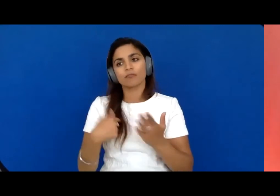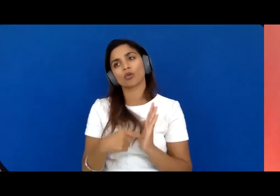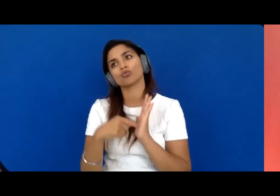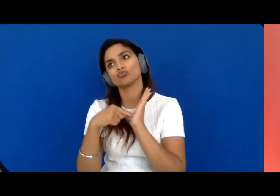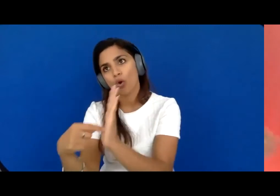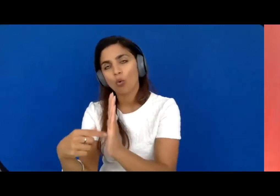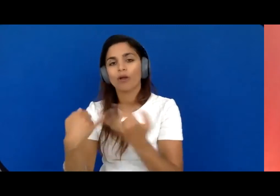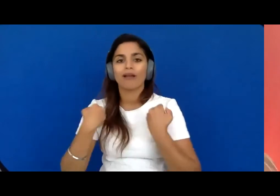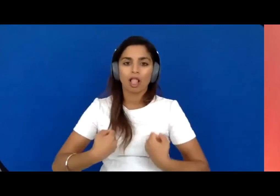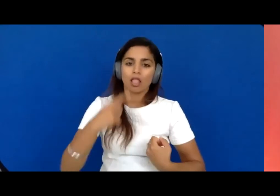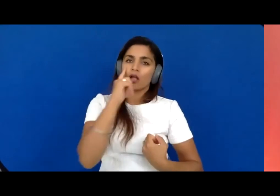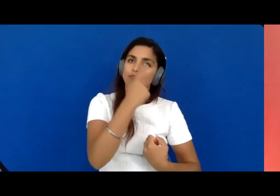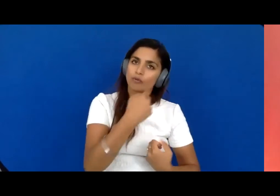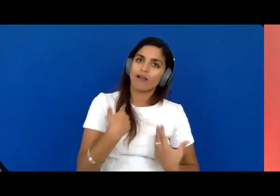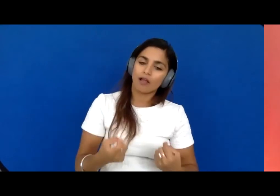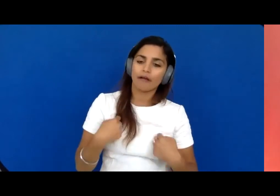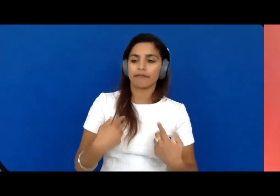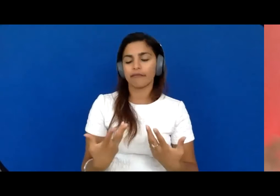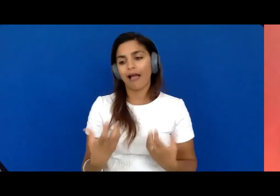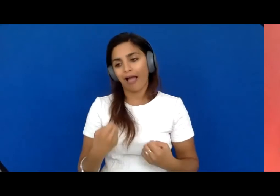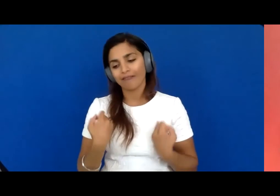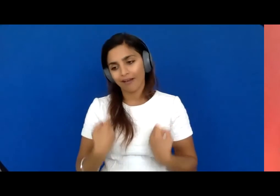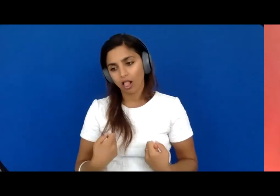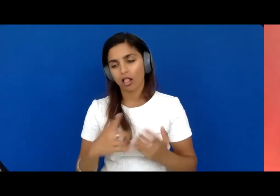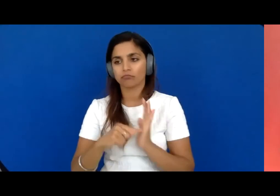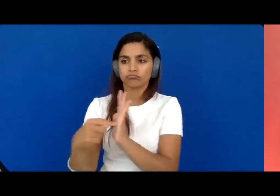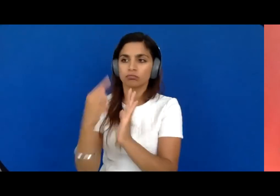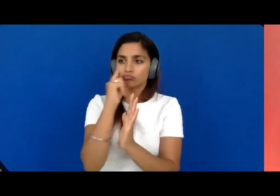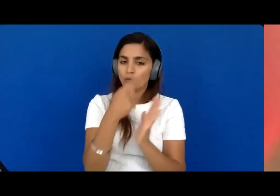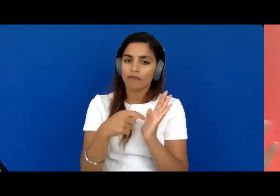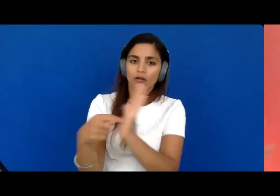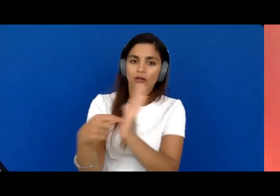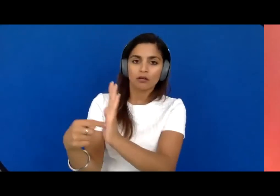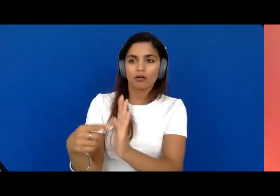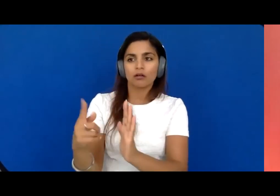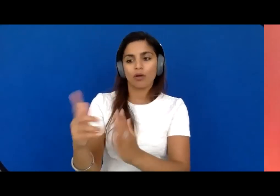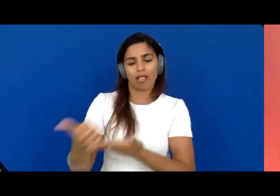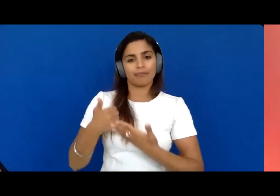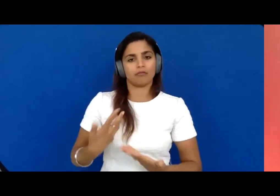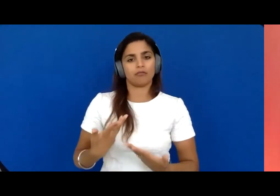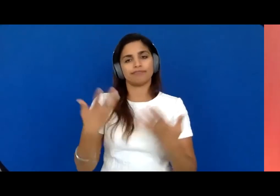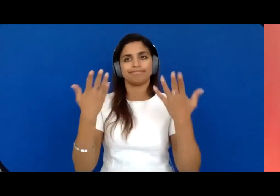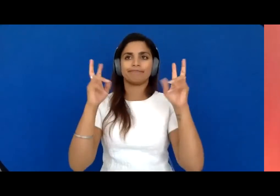in order to be accommodated and even given some kind of access so I'm going